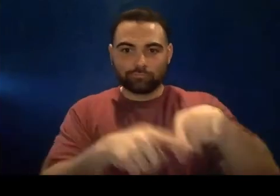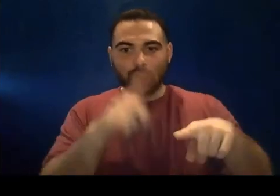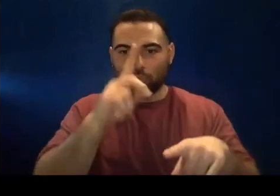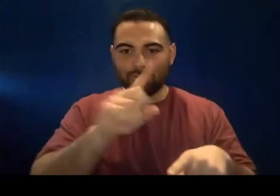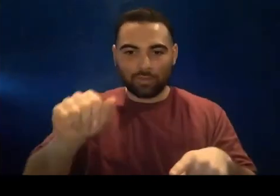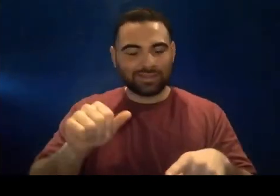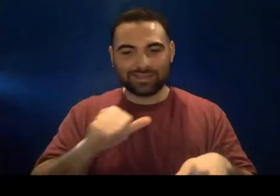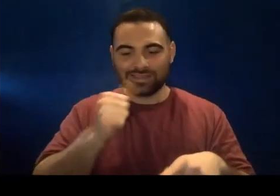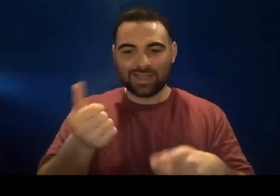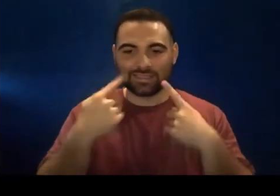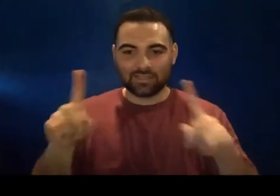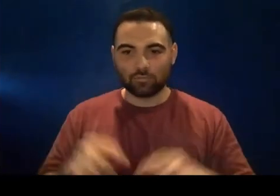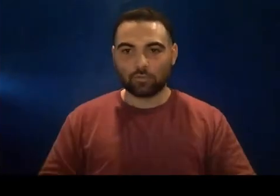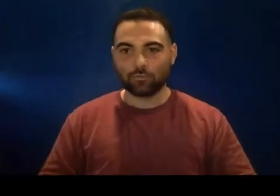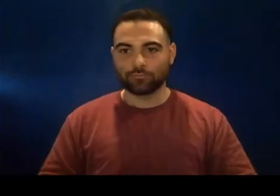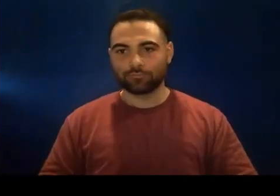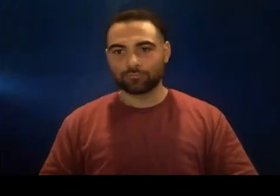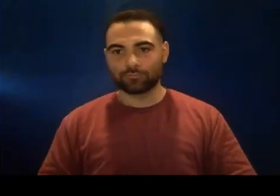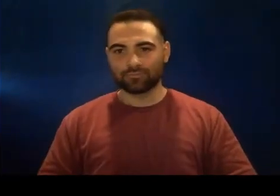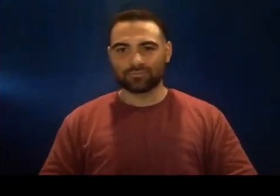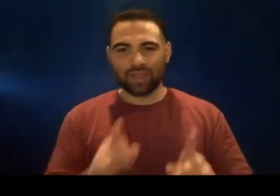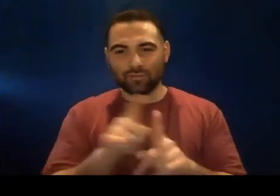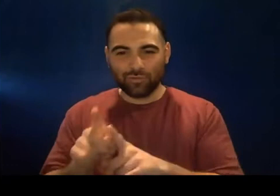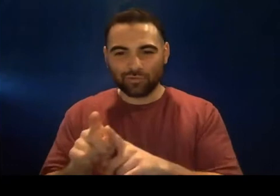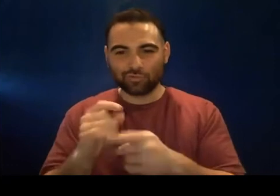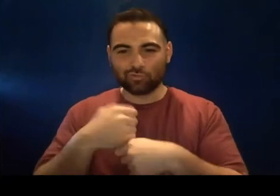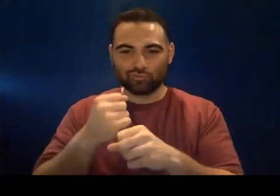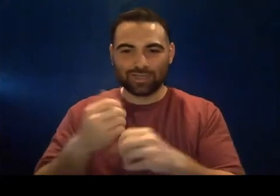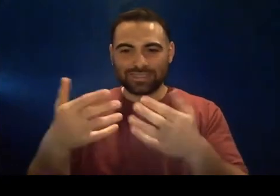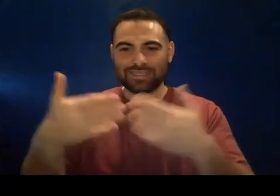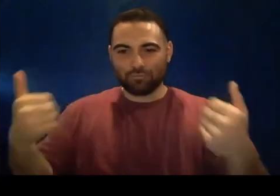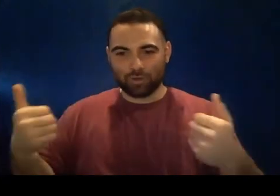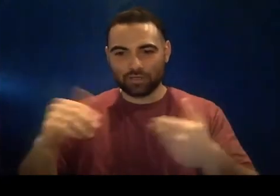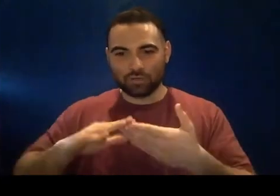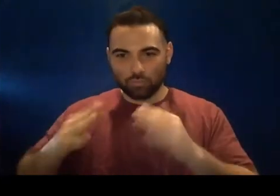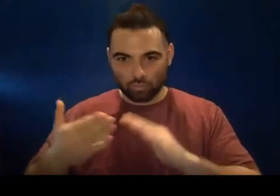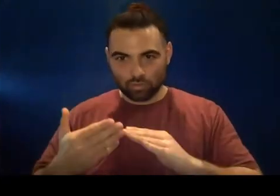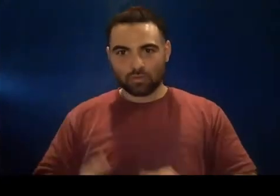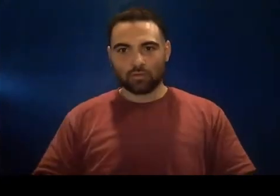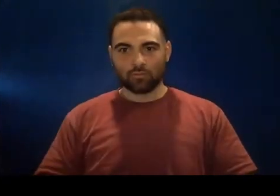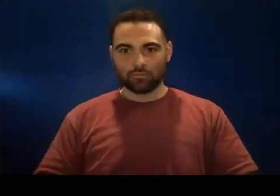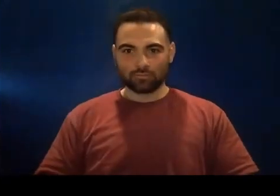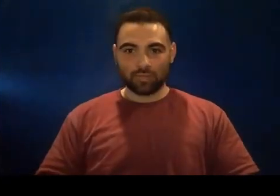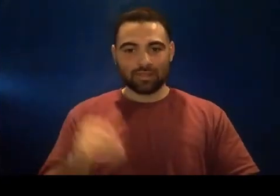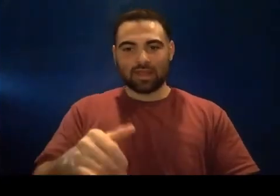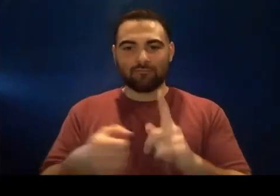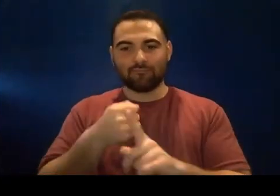It also creates this separation of the community that affects people's self-worth.